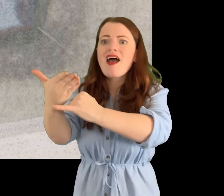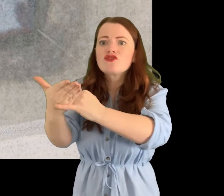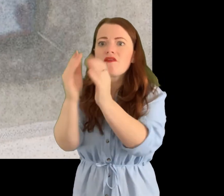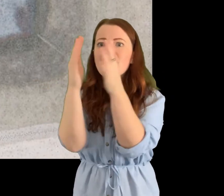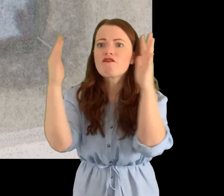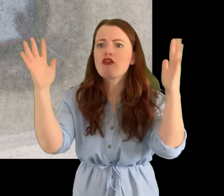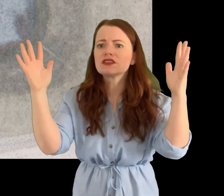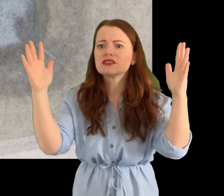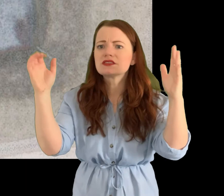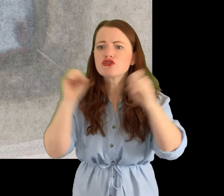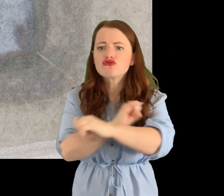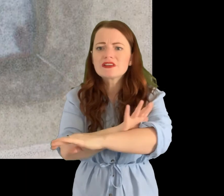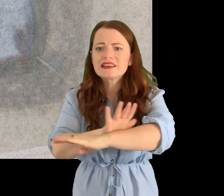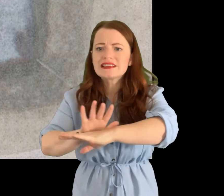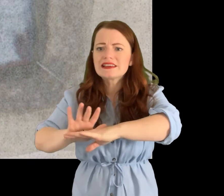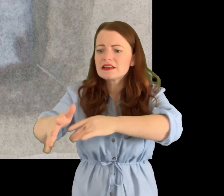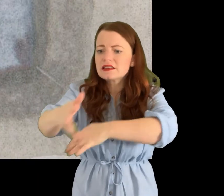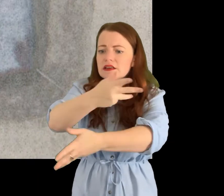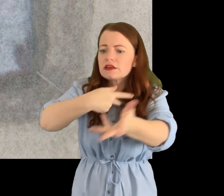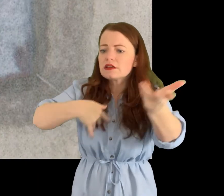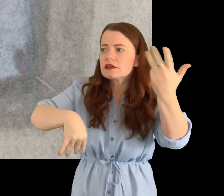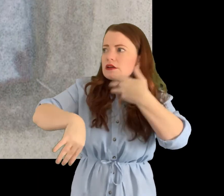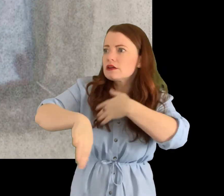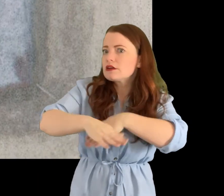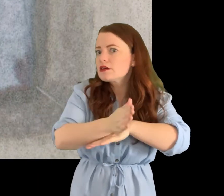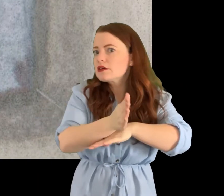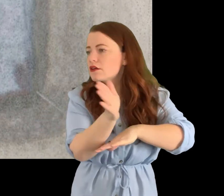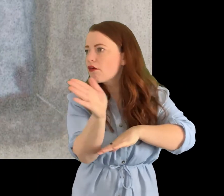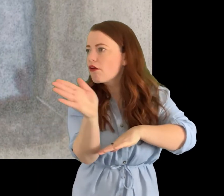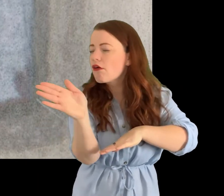On to lawns both soft and gentle Up a rise and round the corner